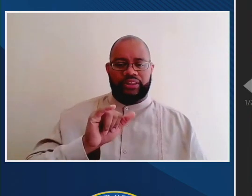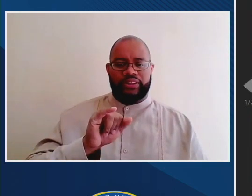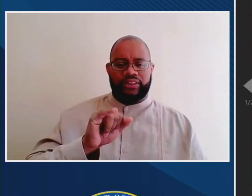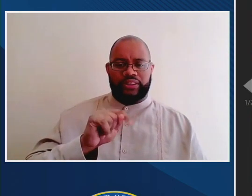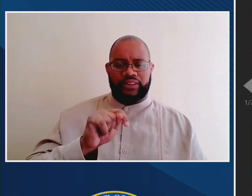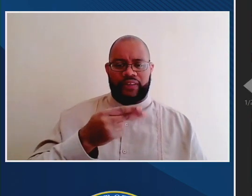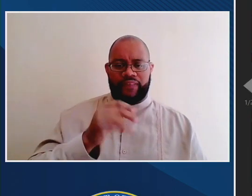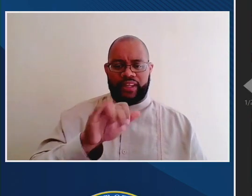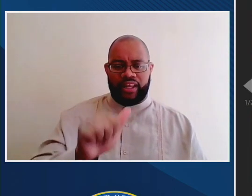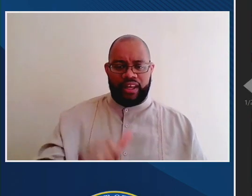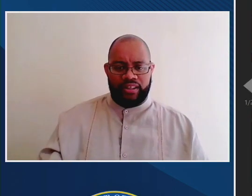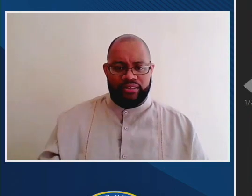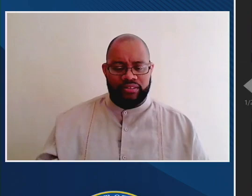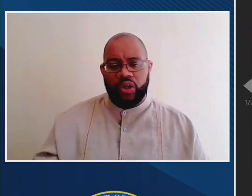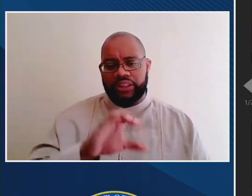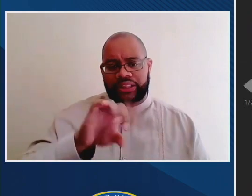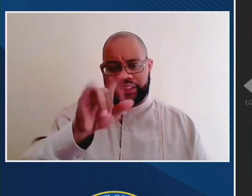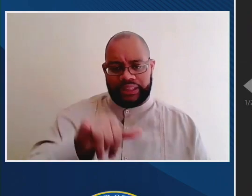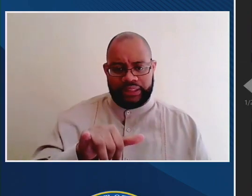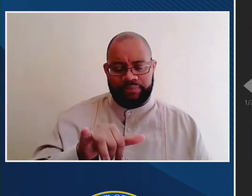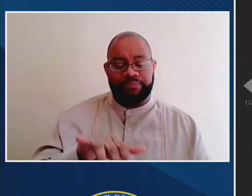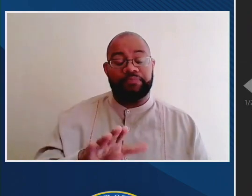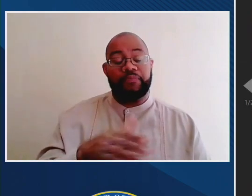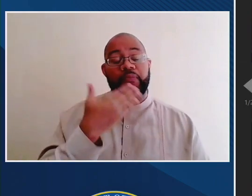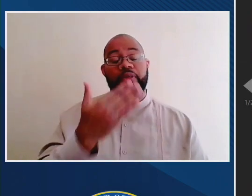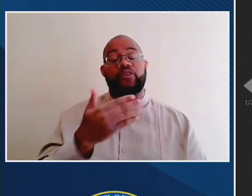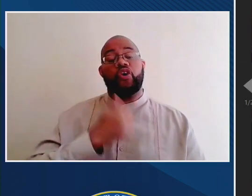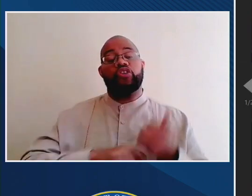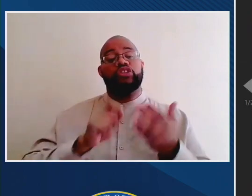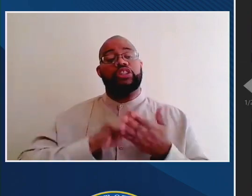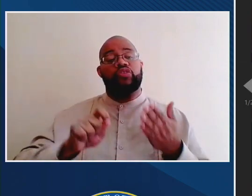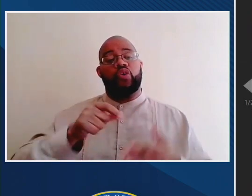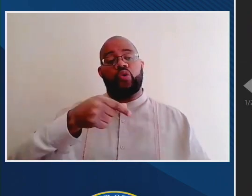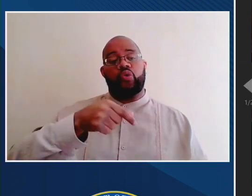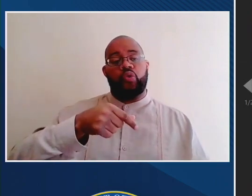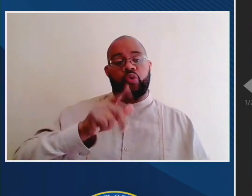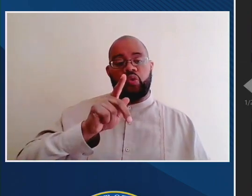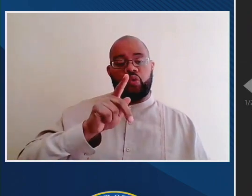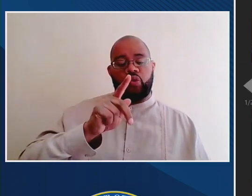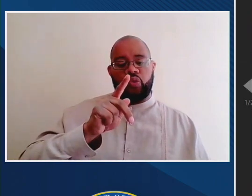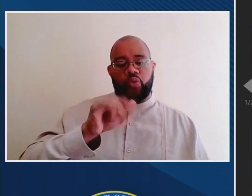Okay. Thank you, Undersecretary Kvaal and Greg for your comments.